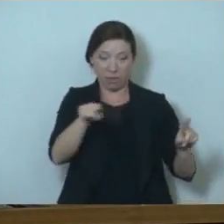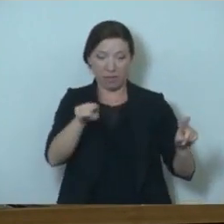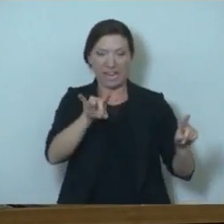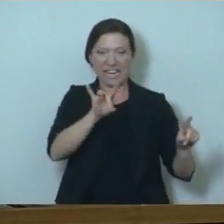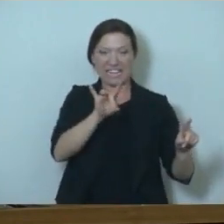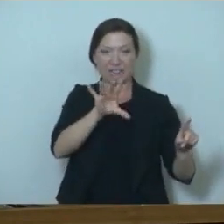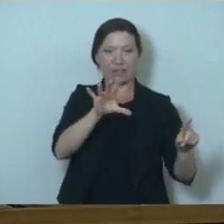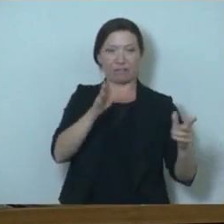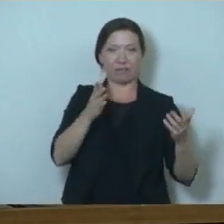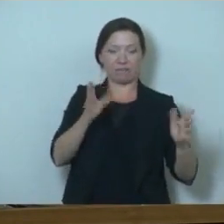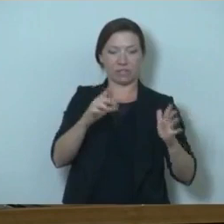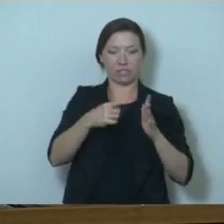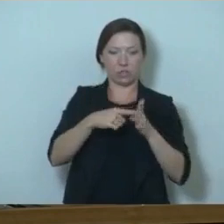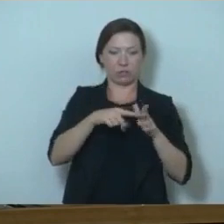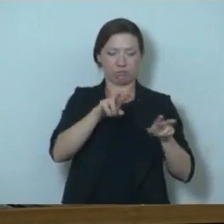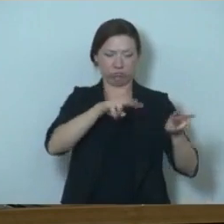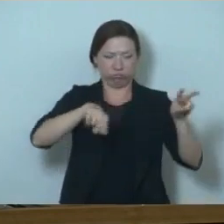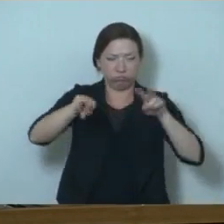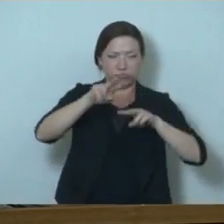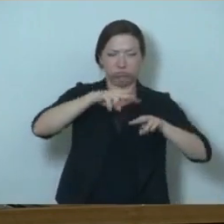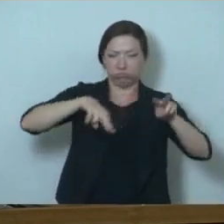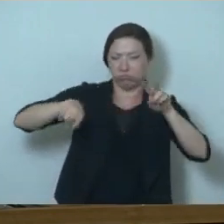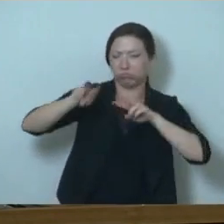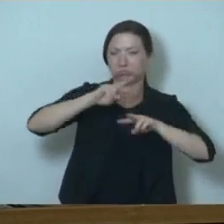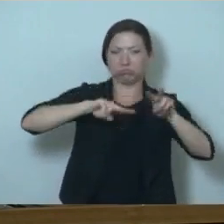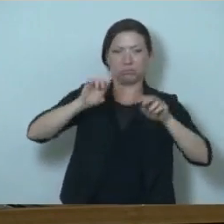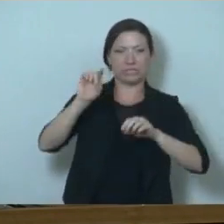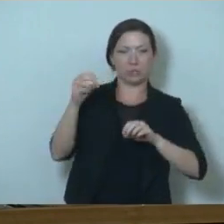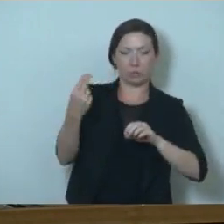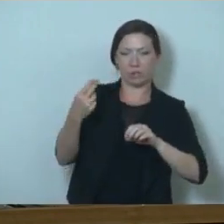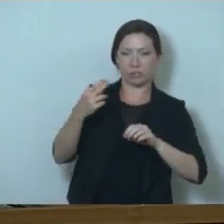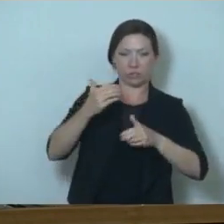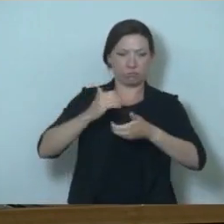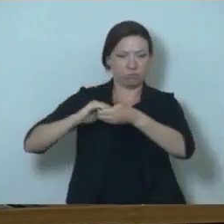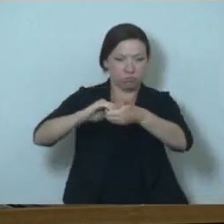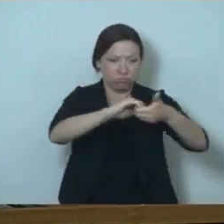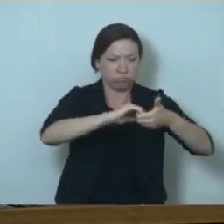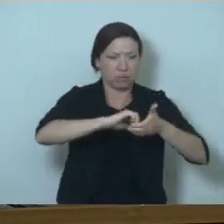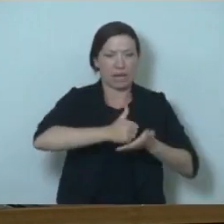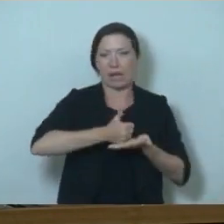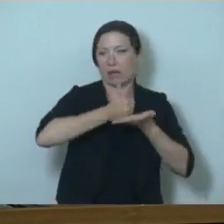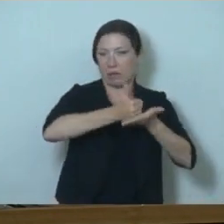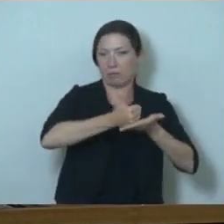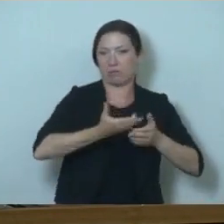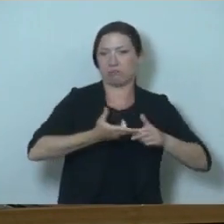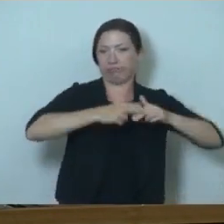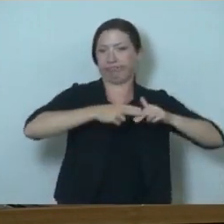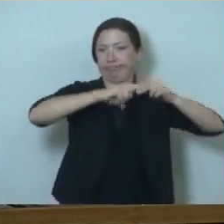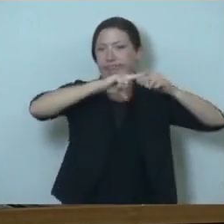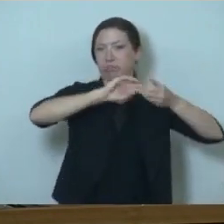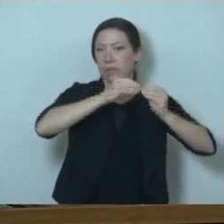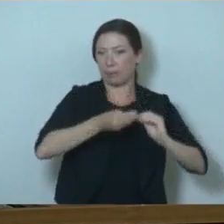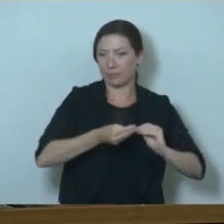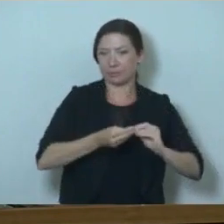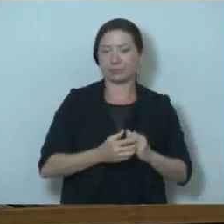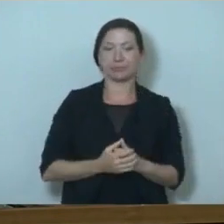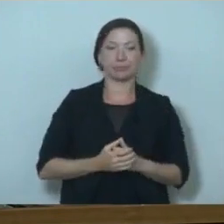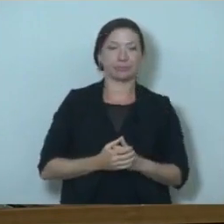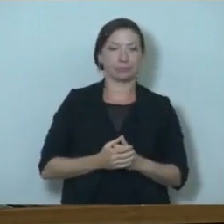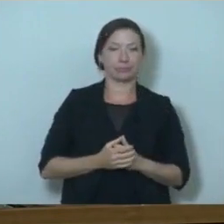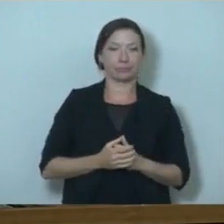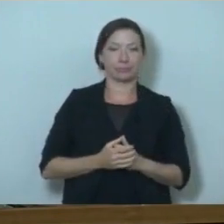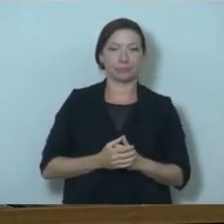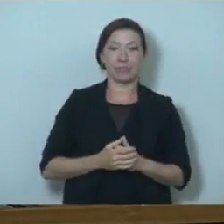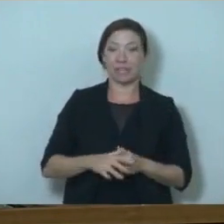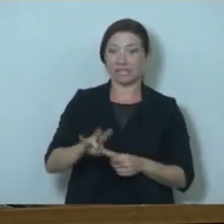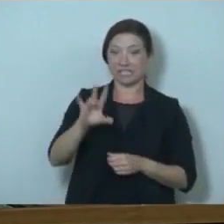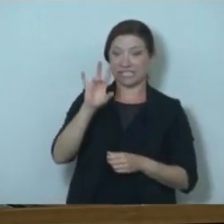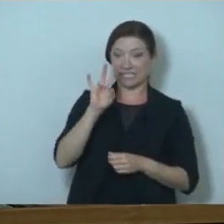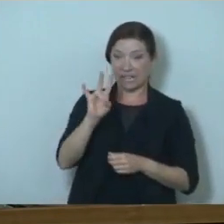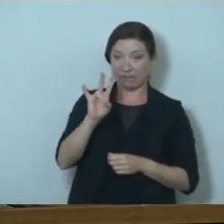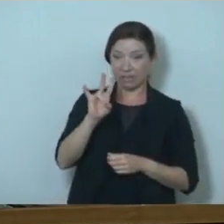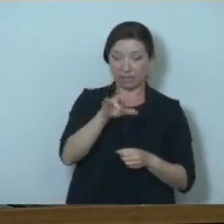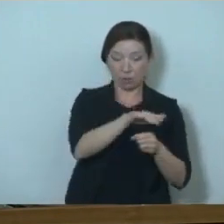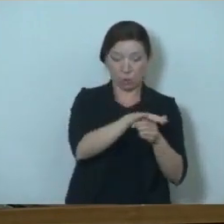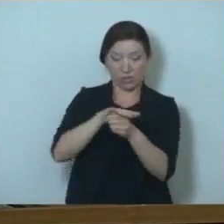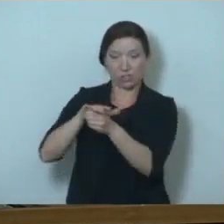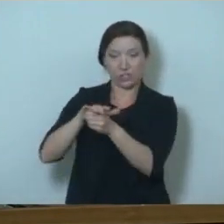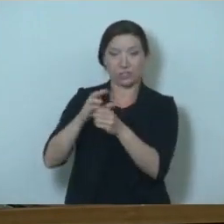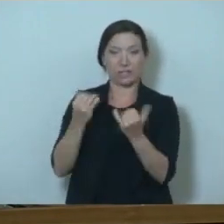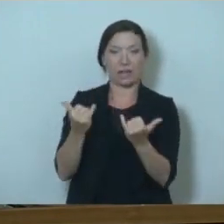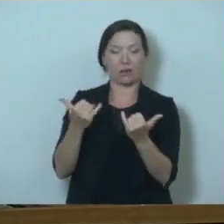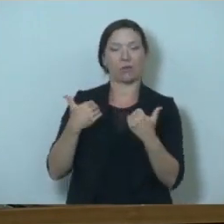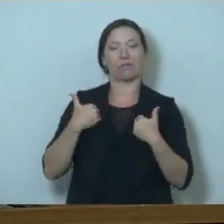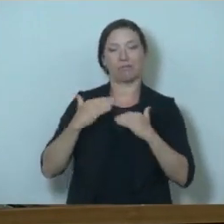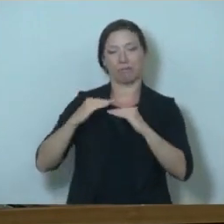85 OF THE ASSISTED LIVING HAVE PE GUN THEIR SUR I HAVE LENS AND THE DEPARTMENT OF HEALTH CONDITIONS TO WORK WITH THEM TO INCREASE THAT KAPPAS THINK.